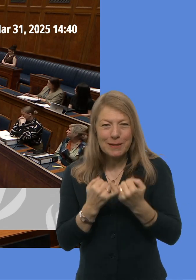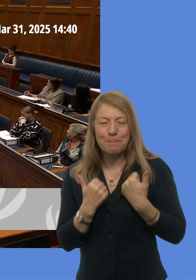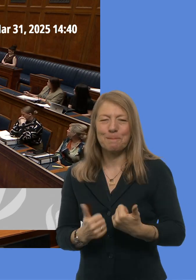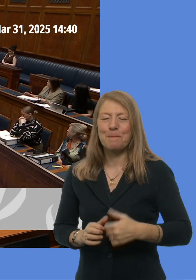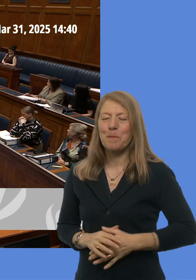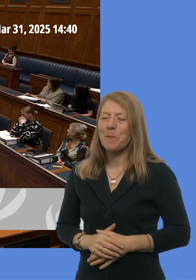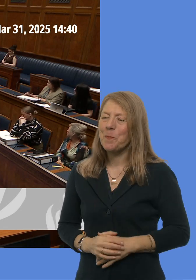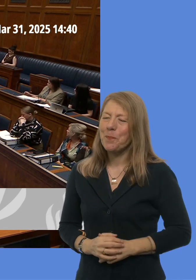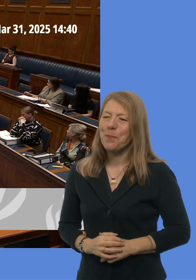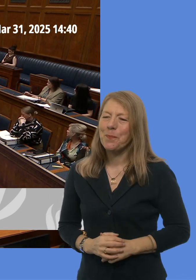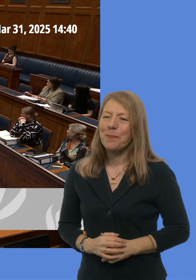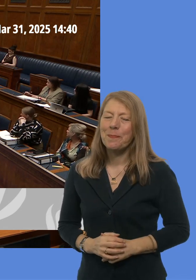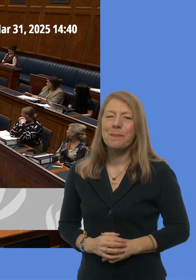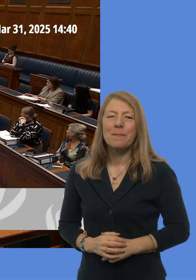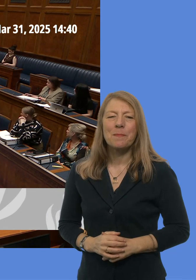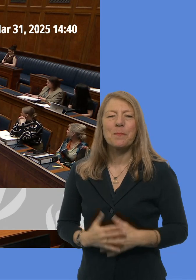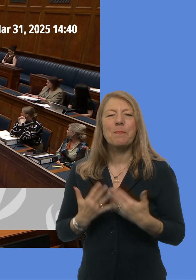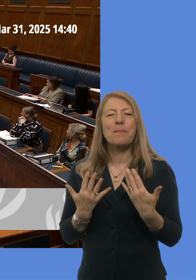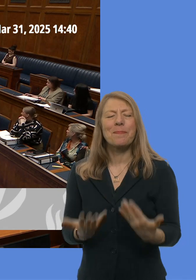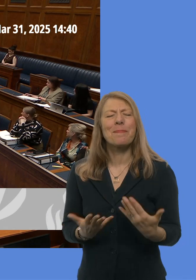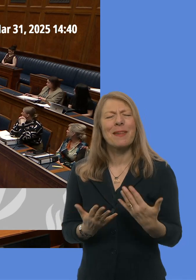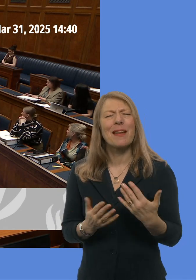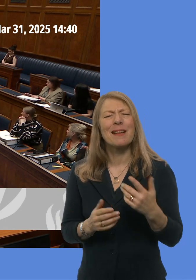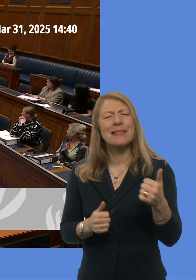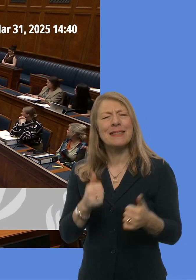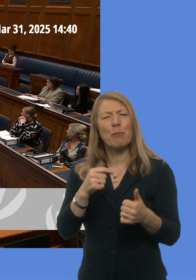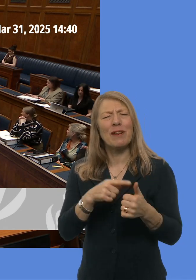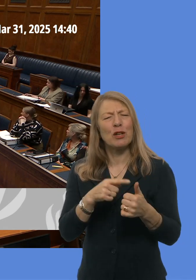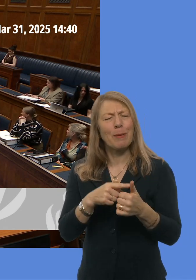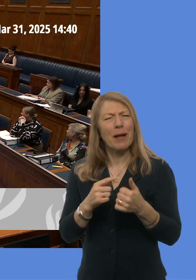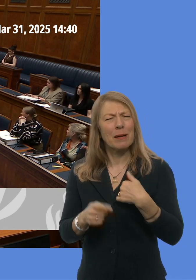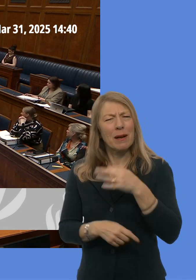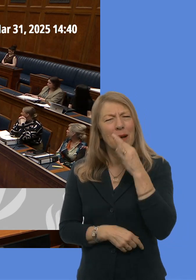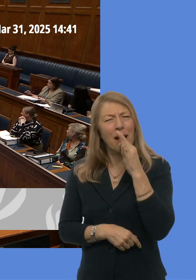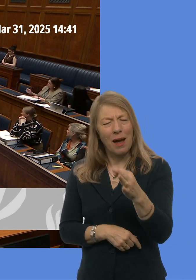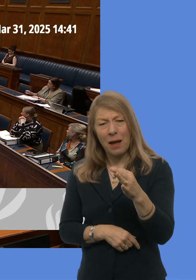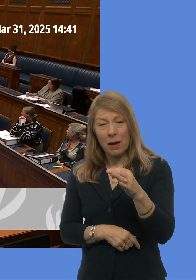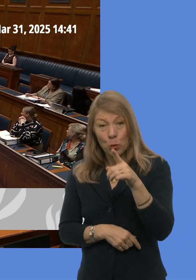To ask the Deputy First Minister how the envisaged Filomena's law would assist with current and